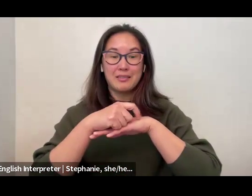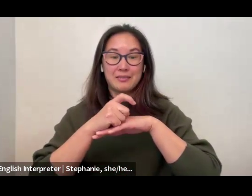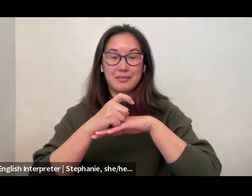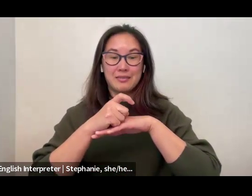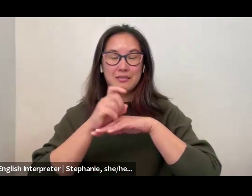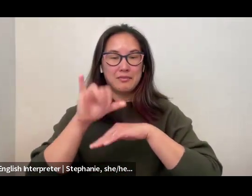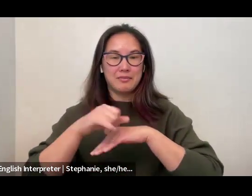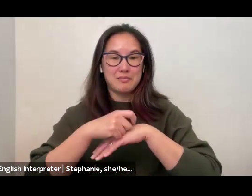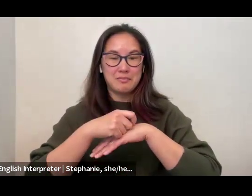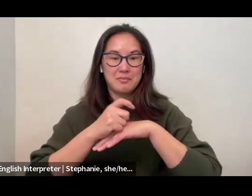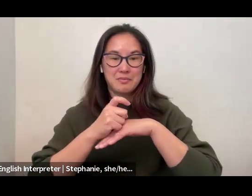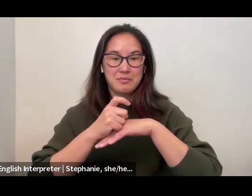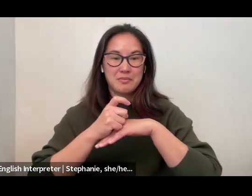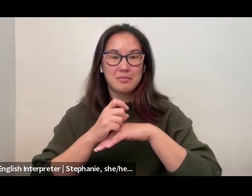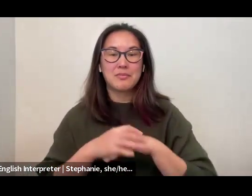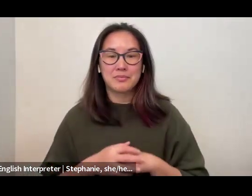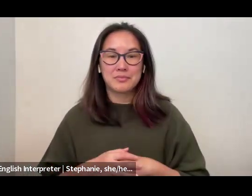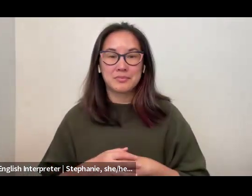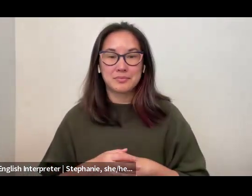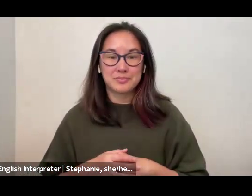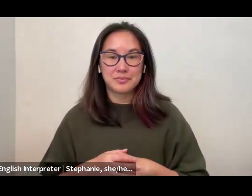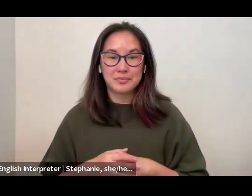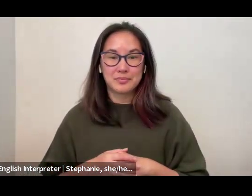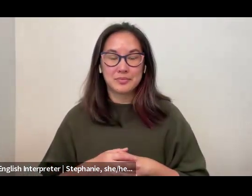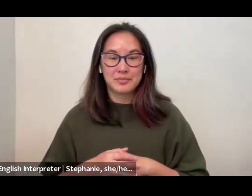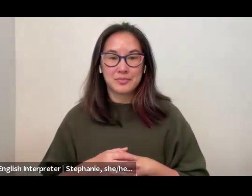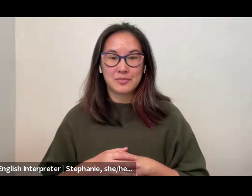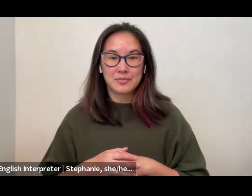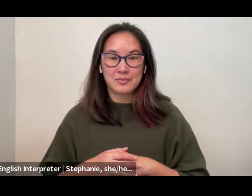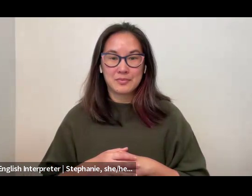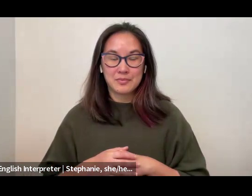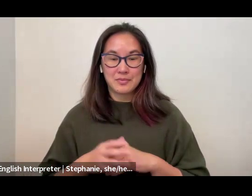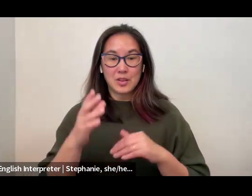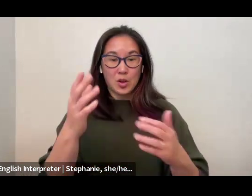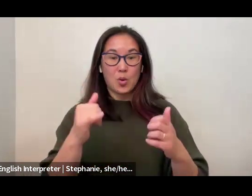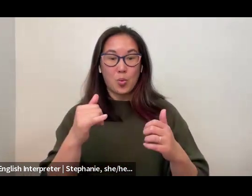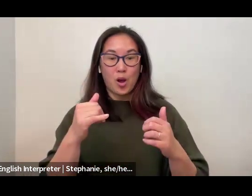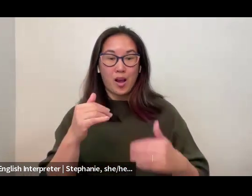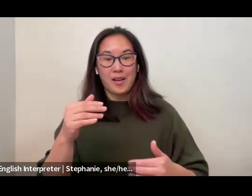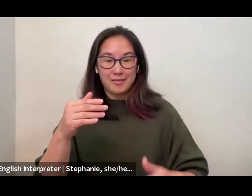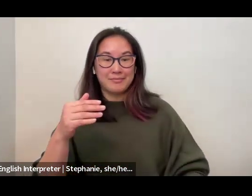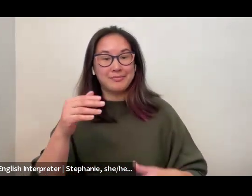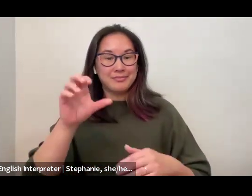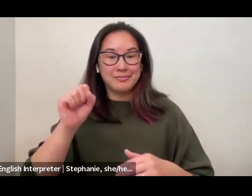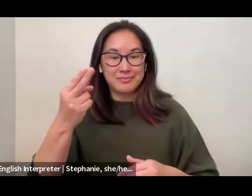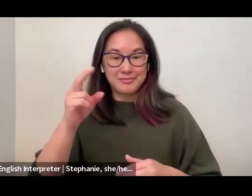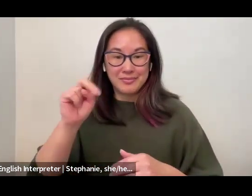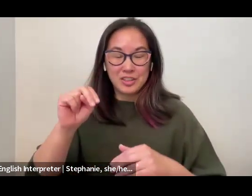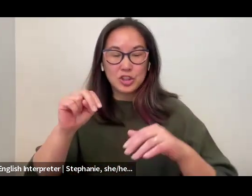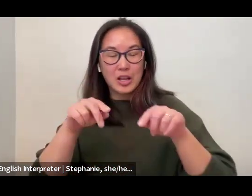or all the way up from the ground, so that your shin is parallel to the floor. And we'll keep bent knees for this one.